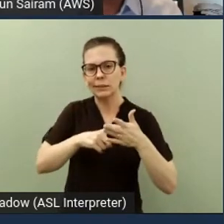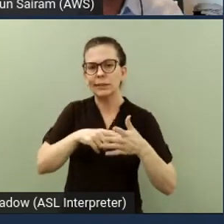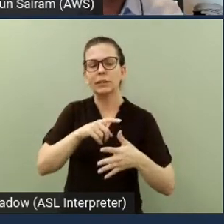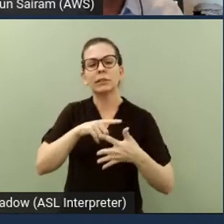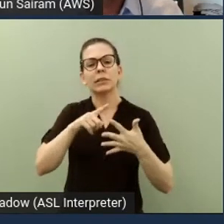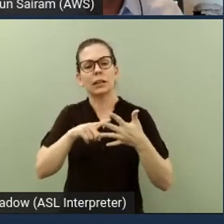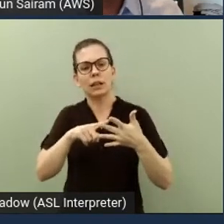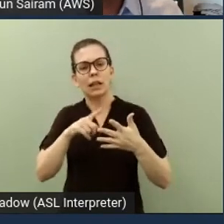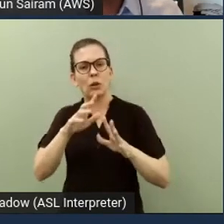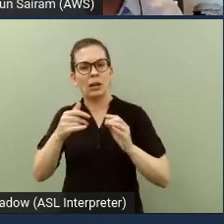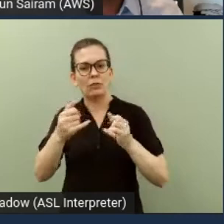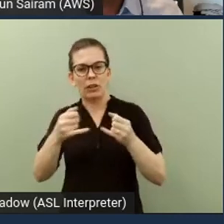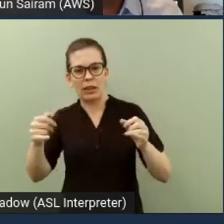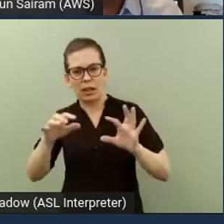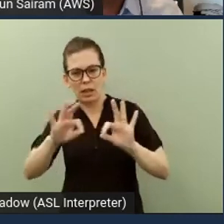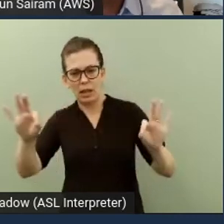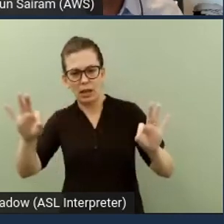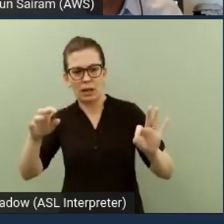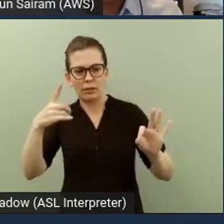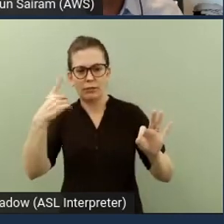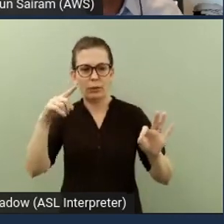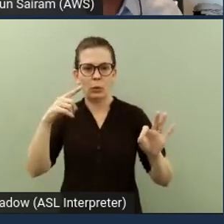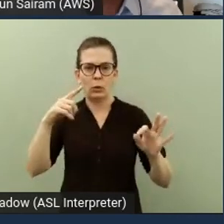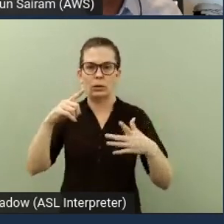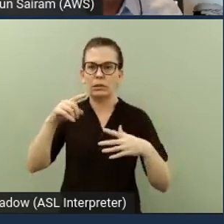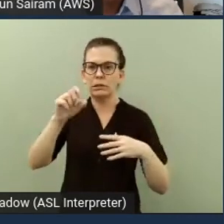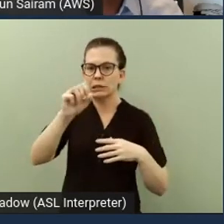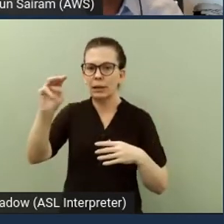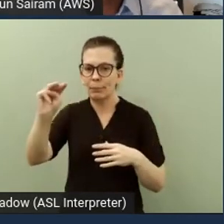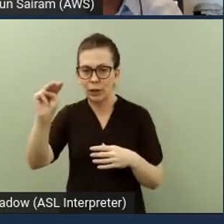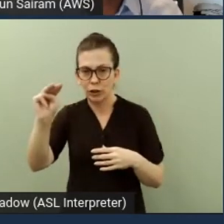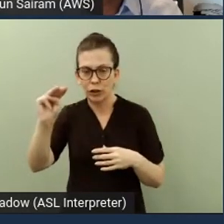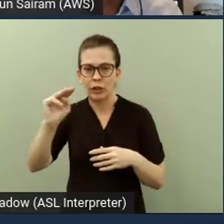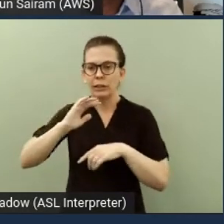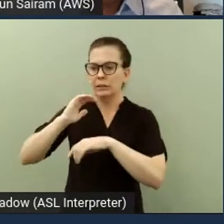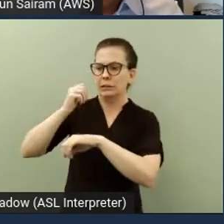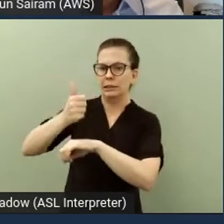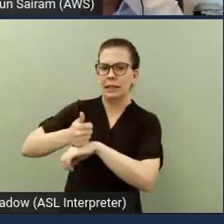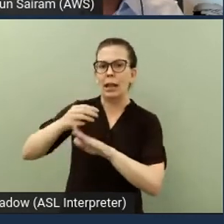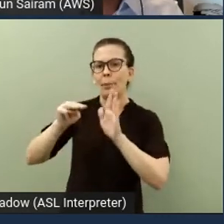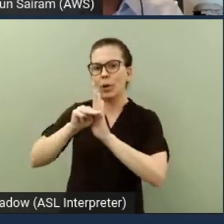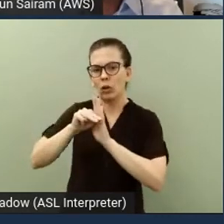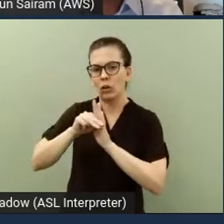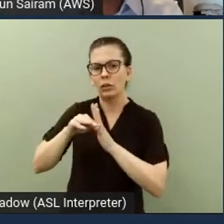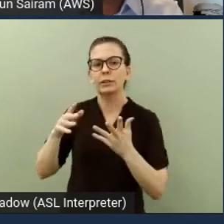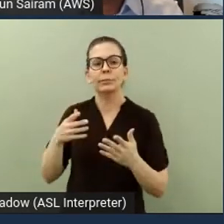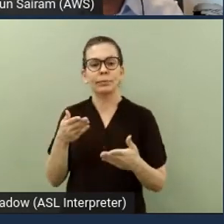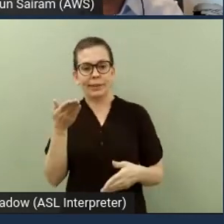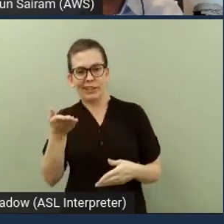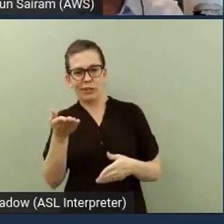for SageMaker setting up the models. And here we have a sample use case